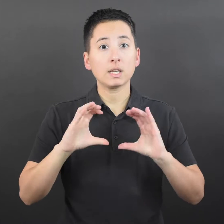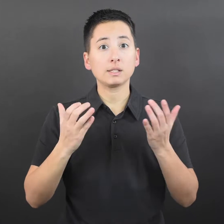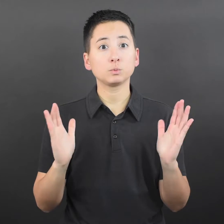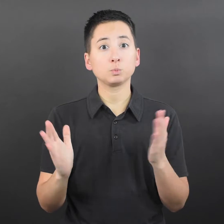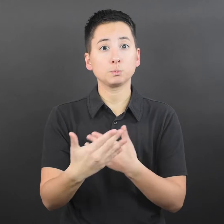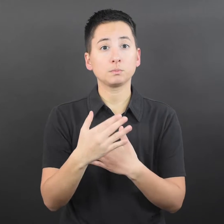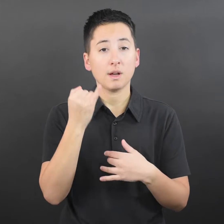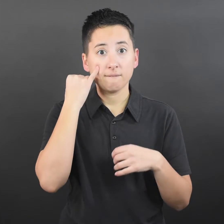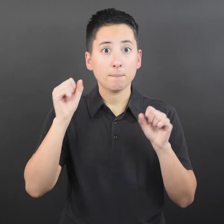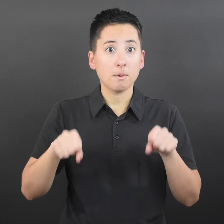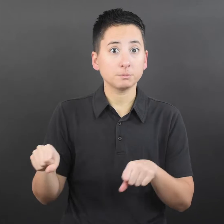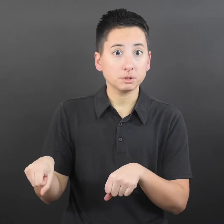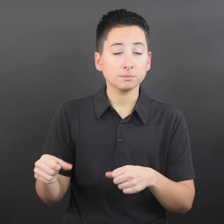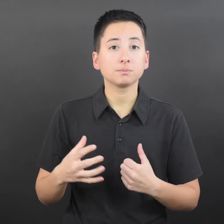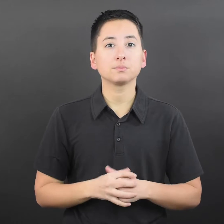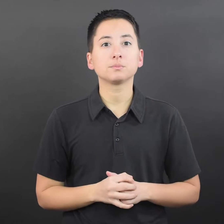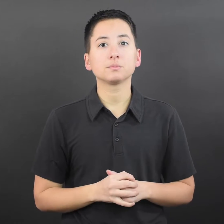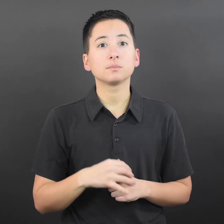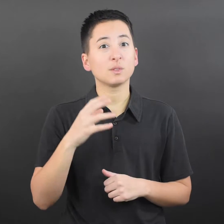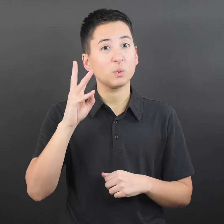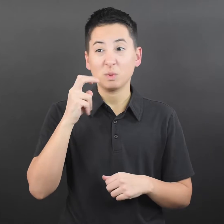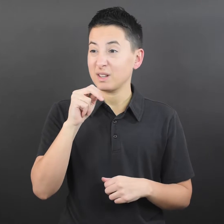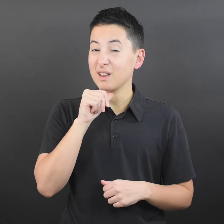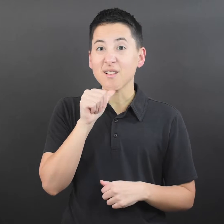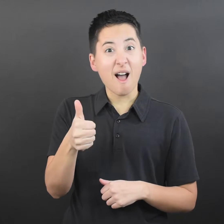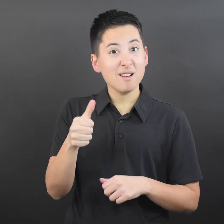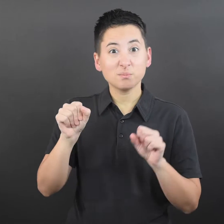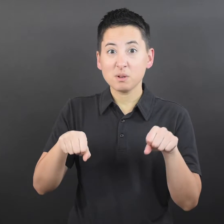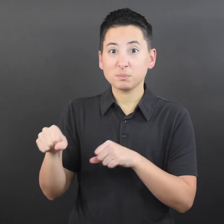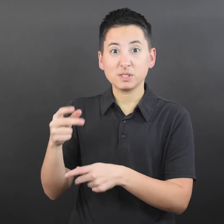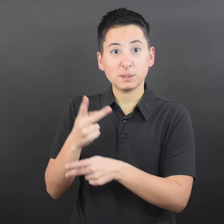When it is not possible to maintain 3 feet of distance between students,